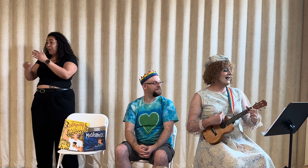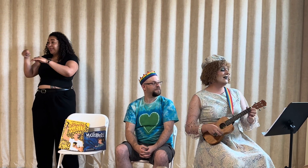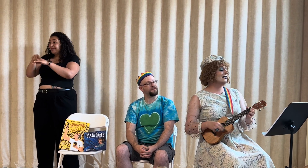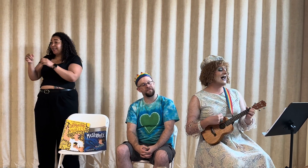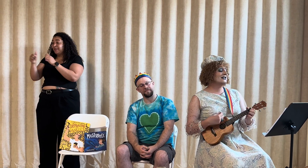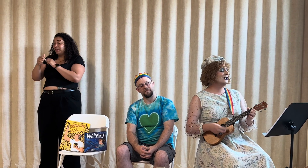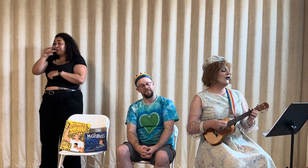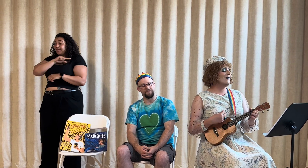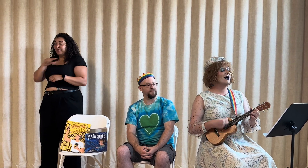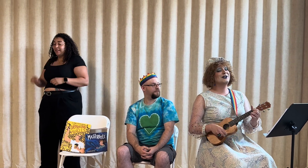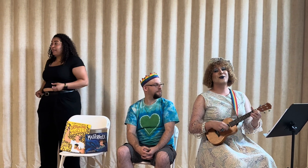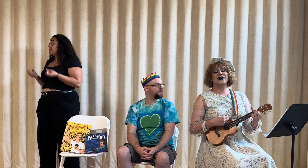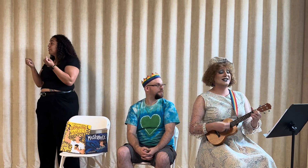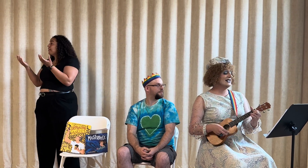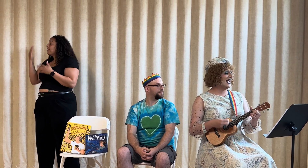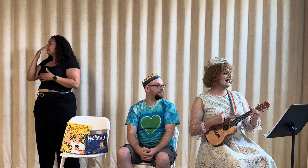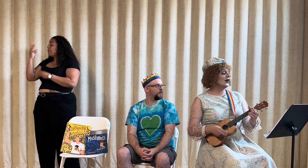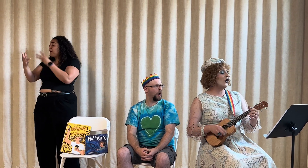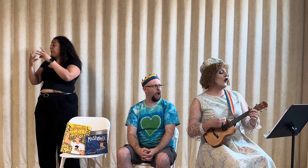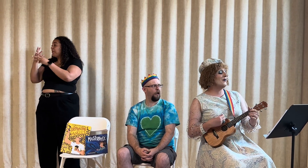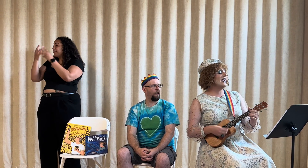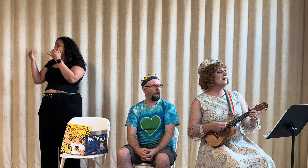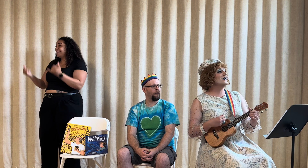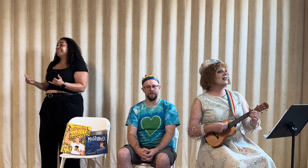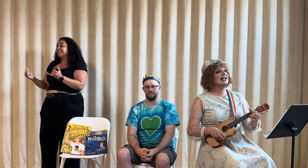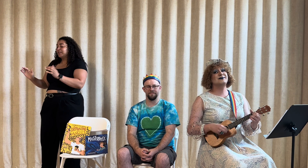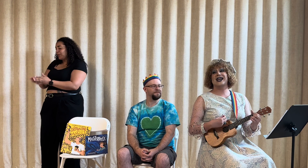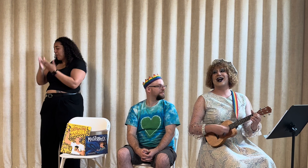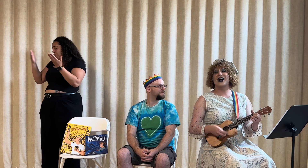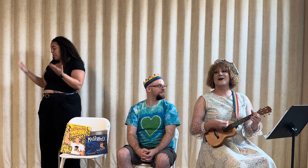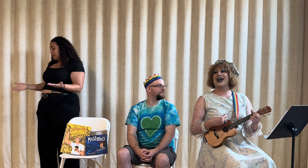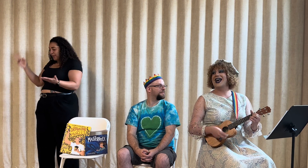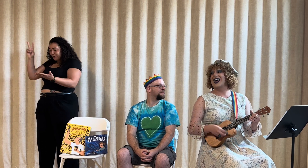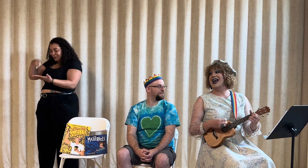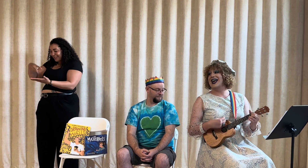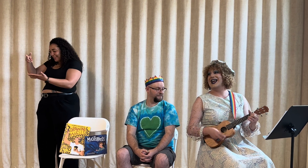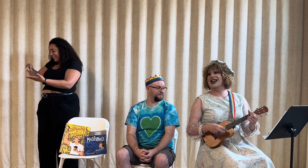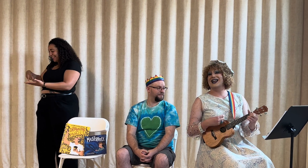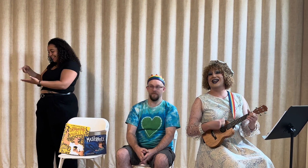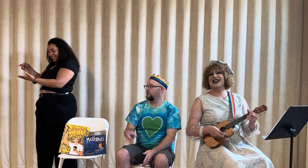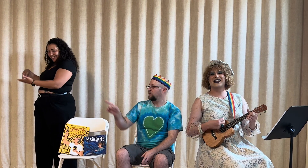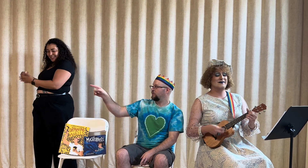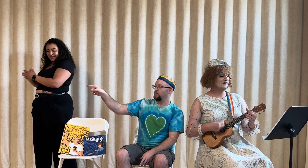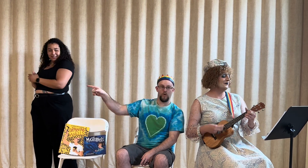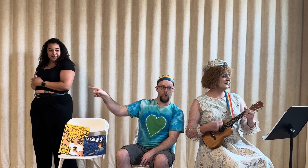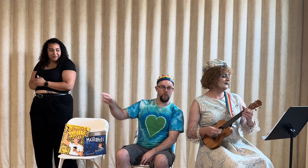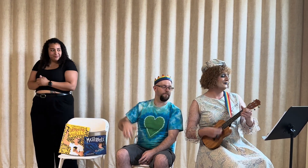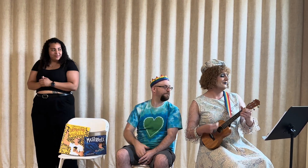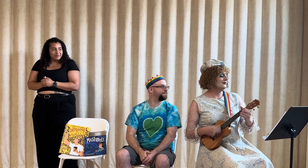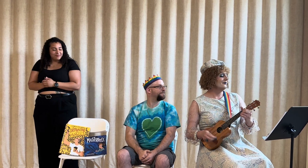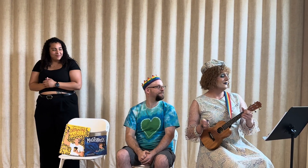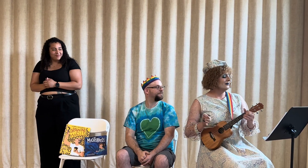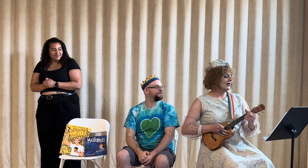There's lots to know about the world today, so open a book, let's make our way!